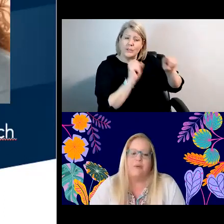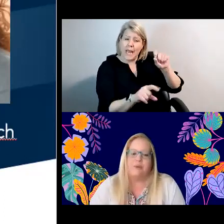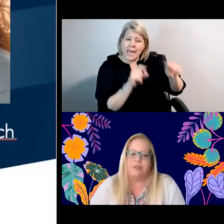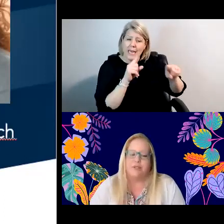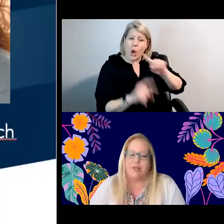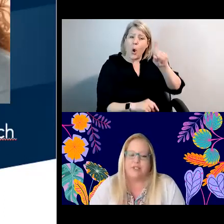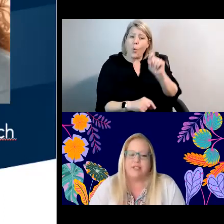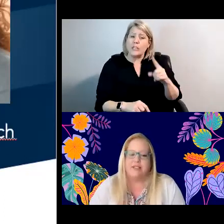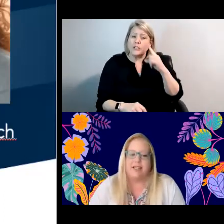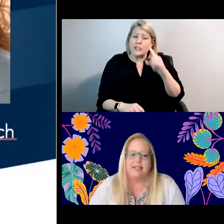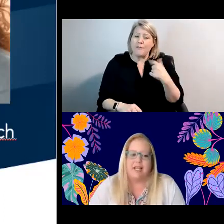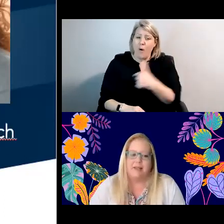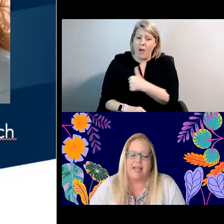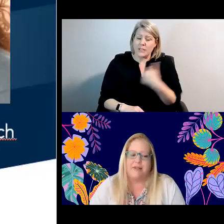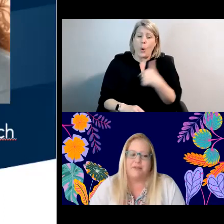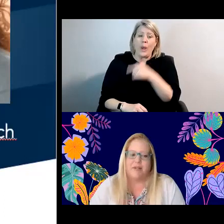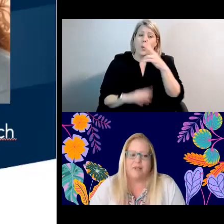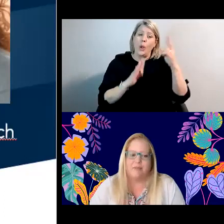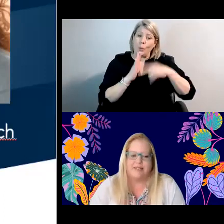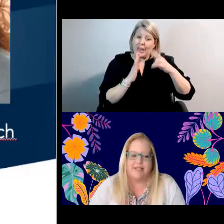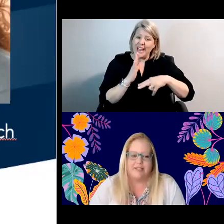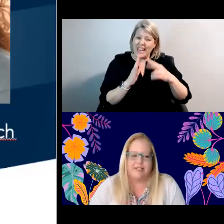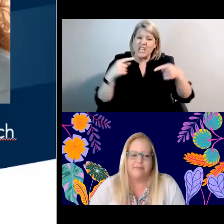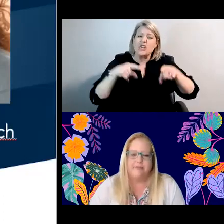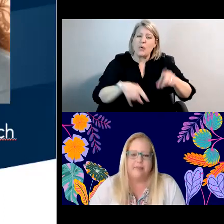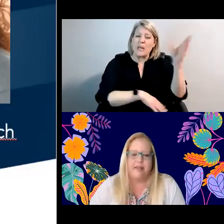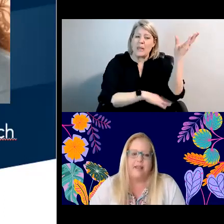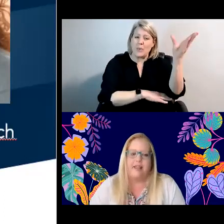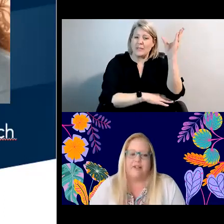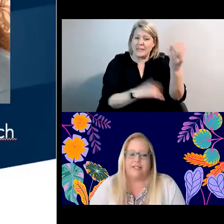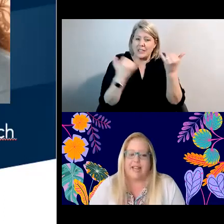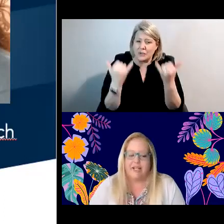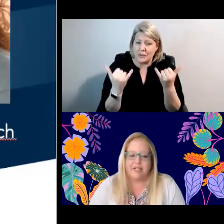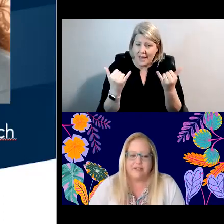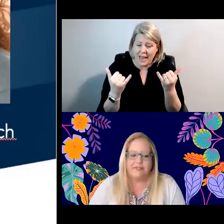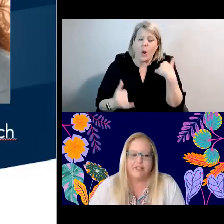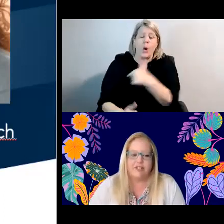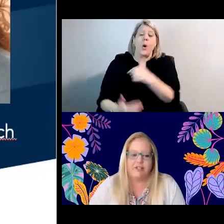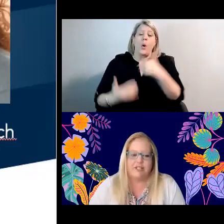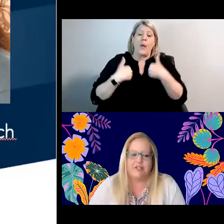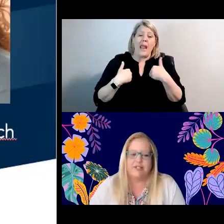We will read your questions as time allows throughout the presentation. There is a hand-raising feature you can use